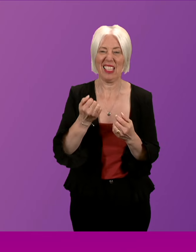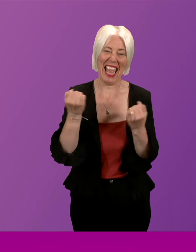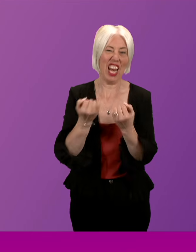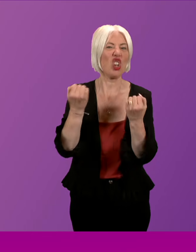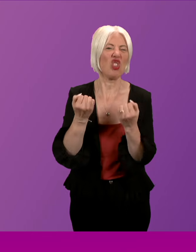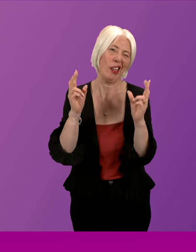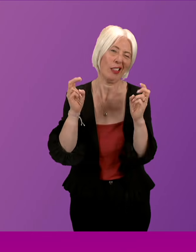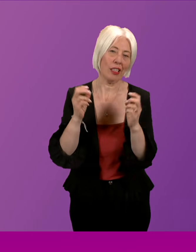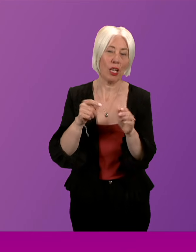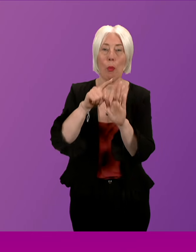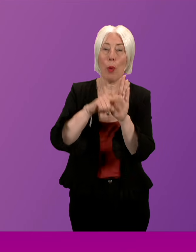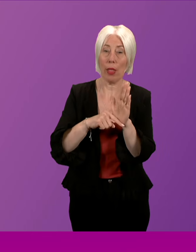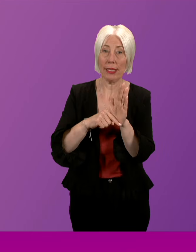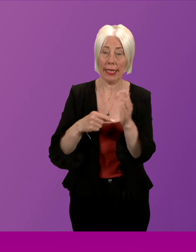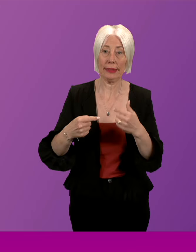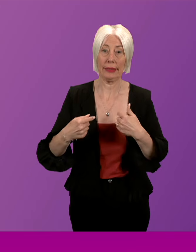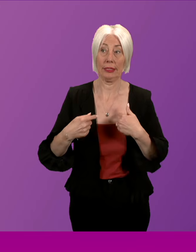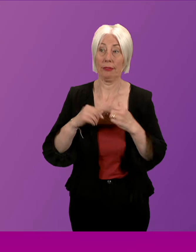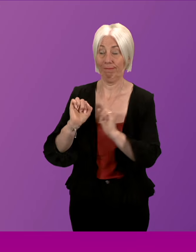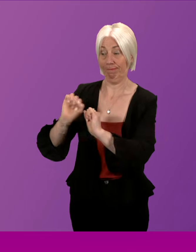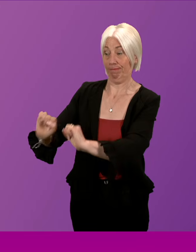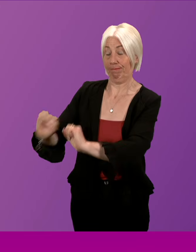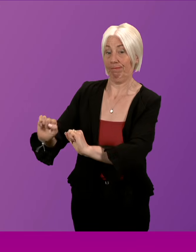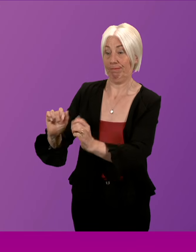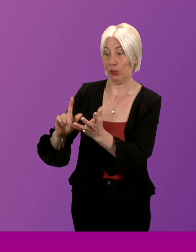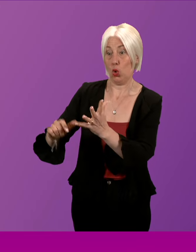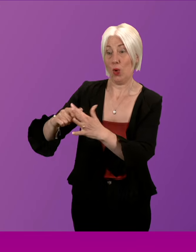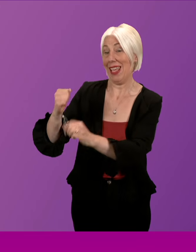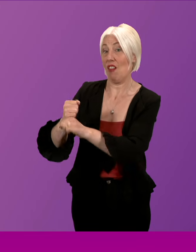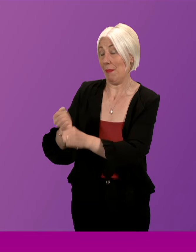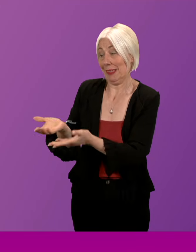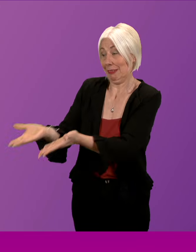over energy policy—that are reserved to the United Kingdom Government. I have made it very